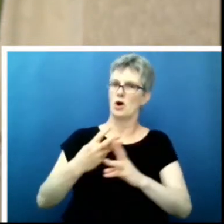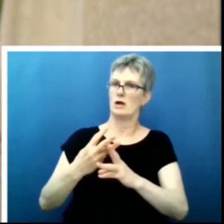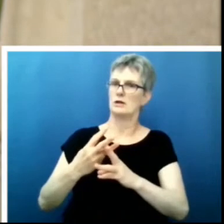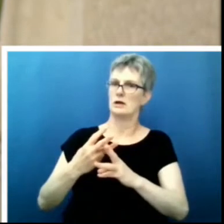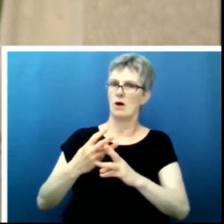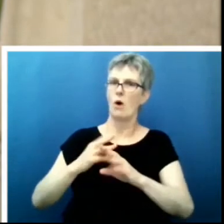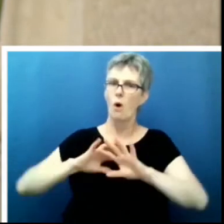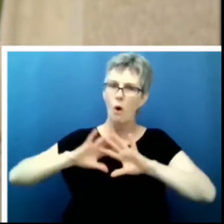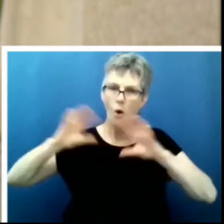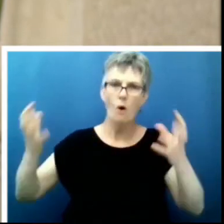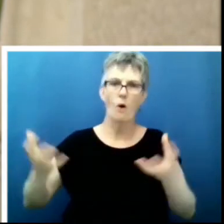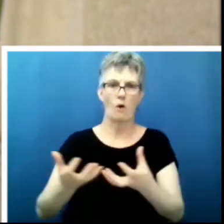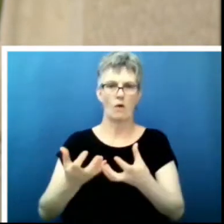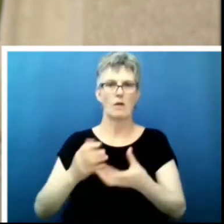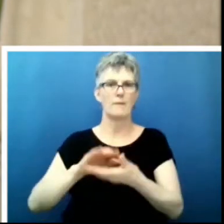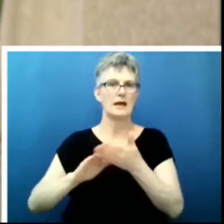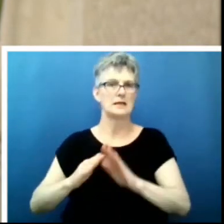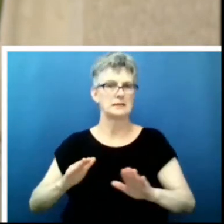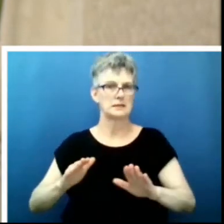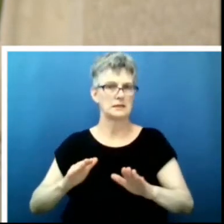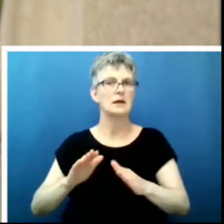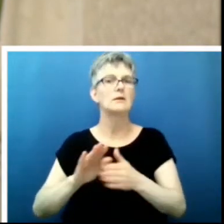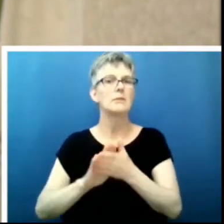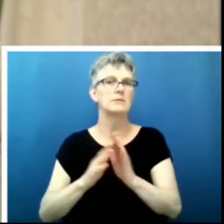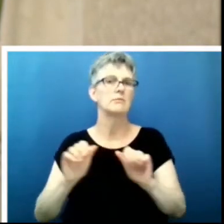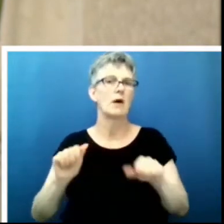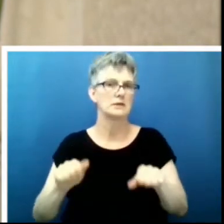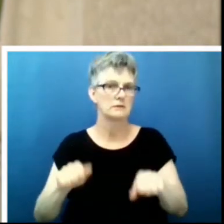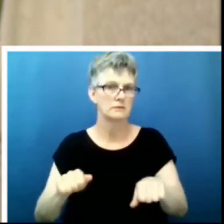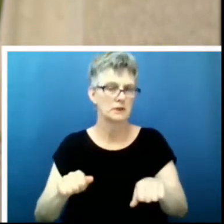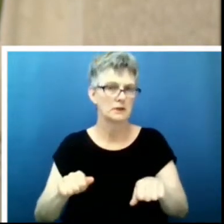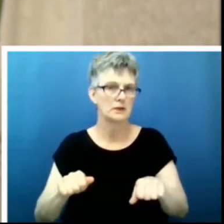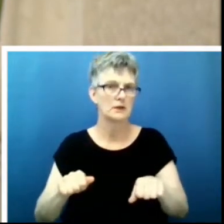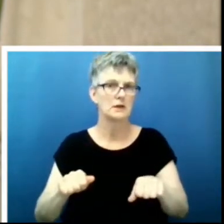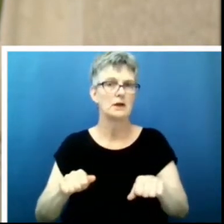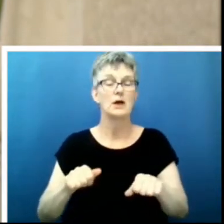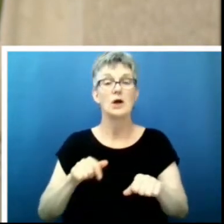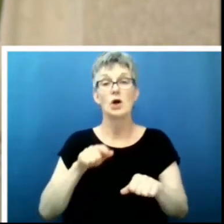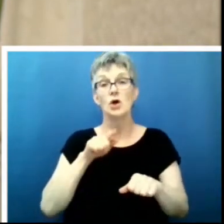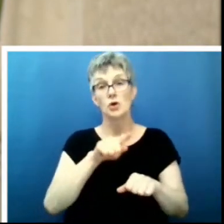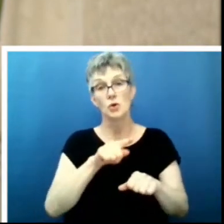You have now experienced choosing to create peace in any chaos.